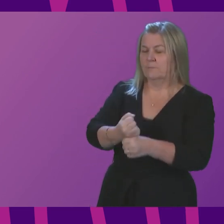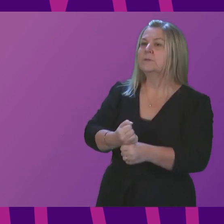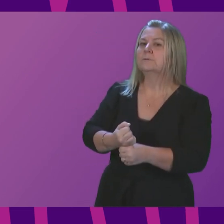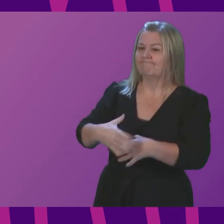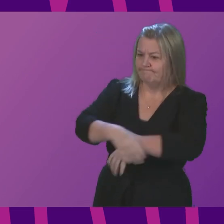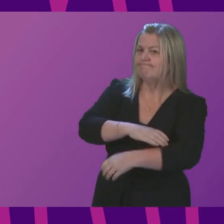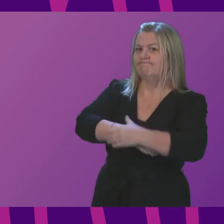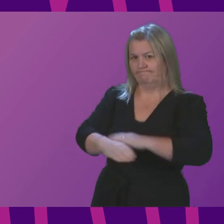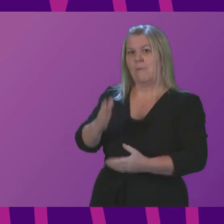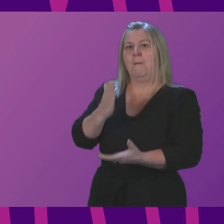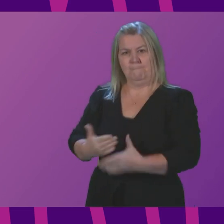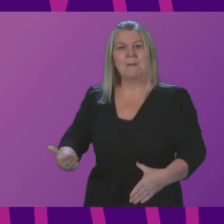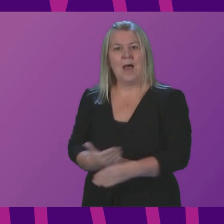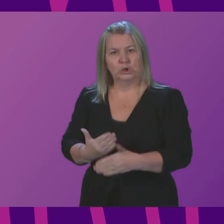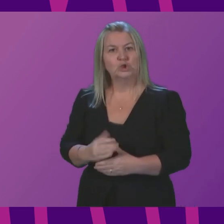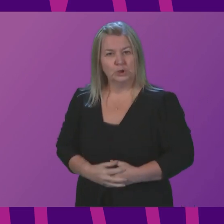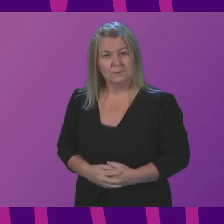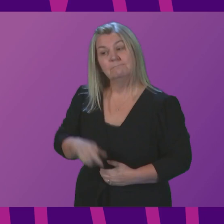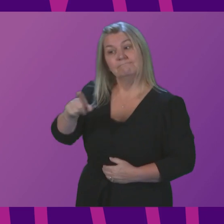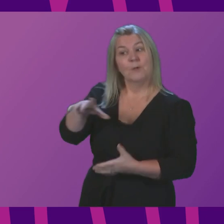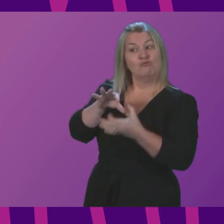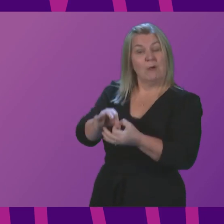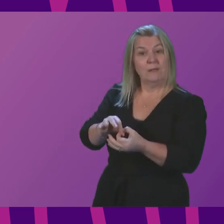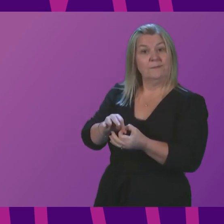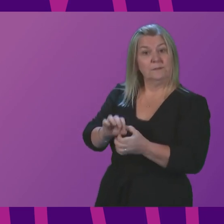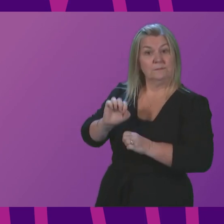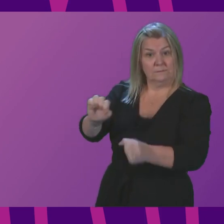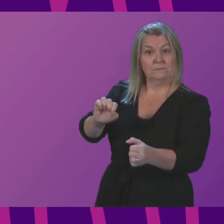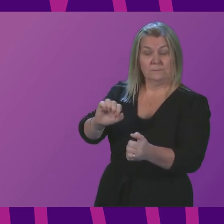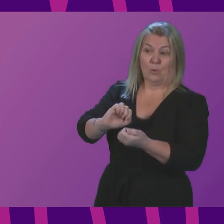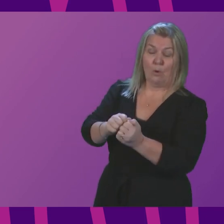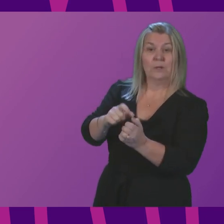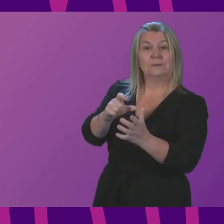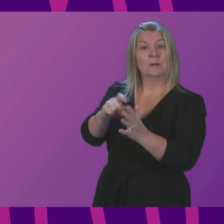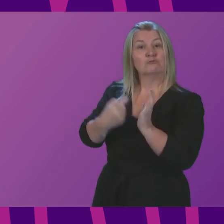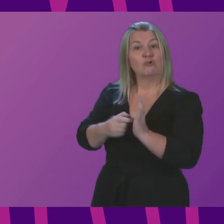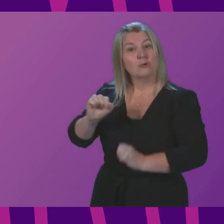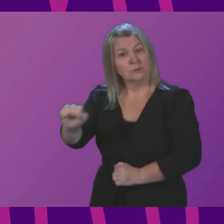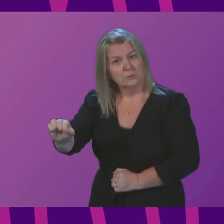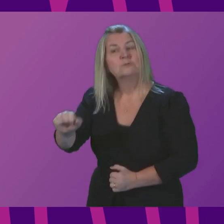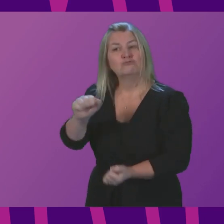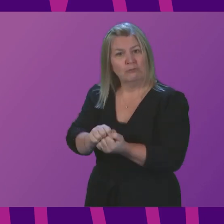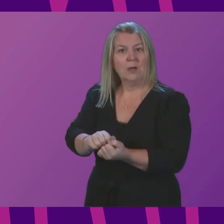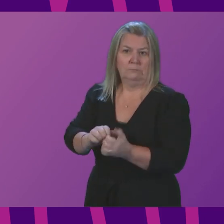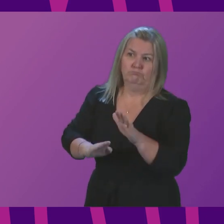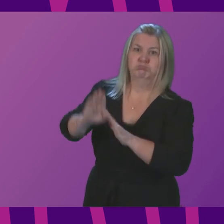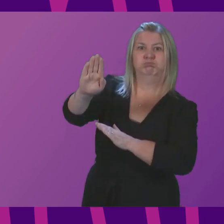For example, Douglas Ross rightly pointed out the increase in reports of domestic abuse,